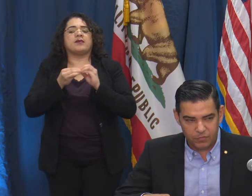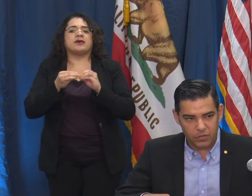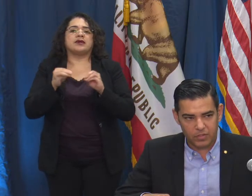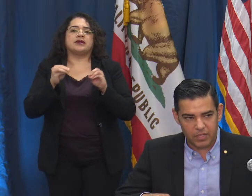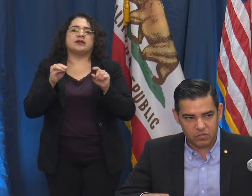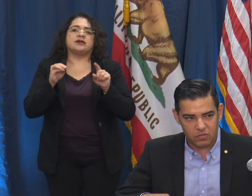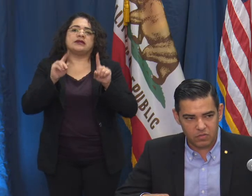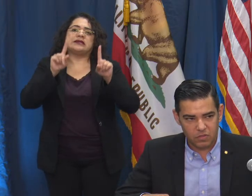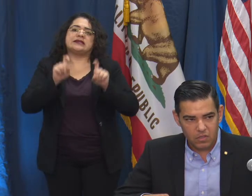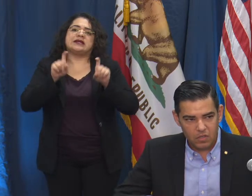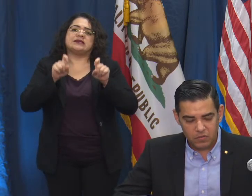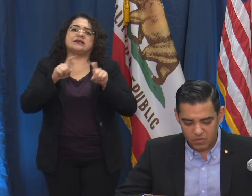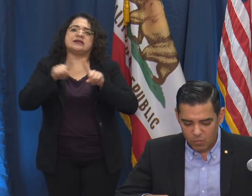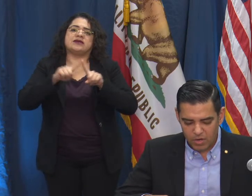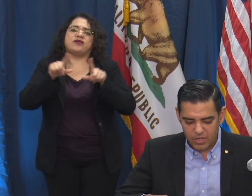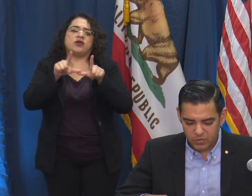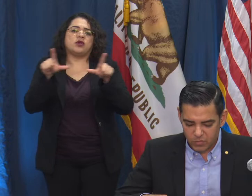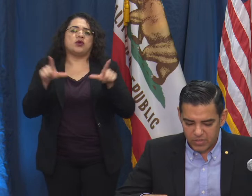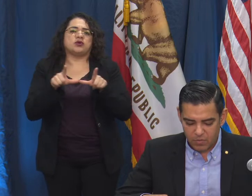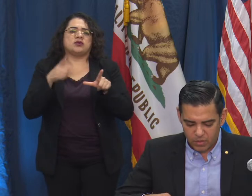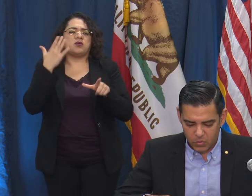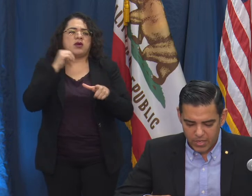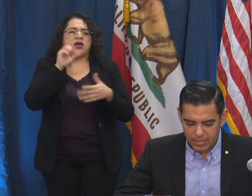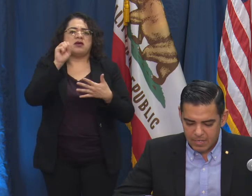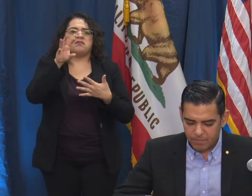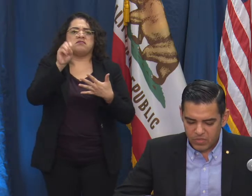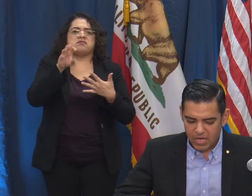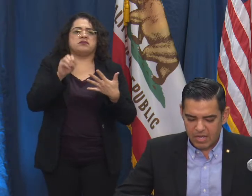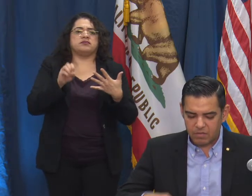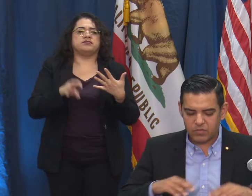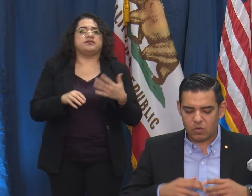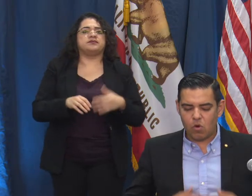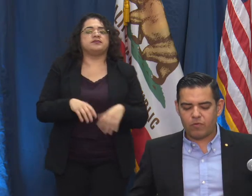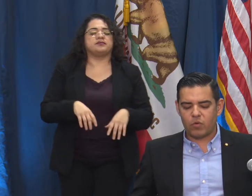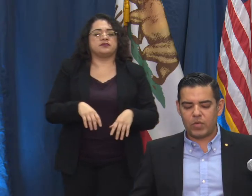different locations so why don't I just read that really quick. Over the